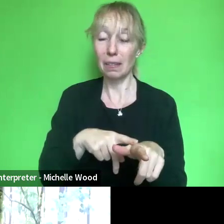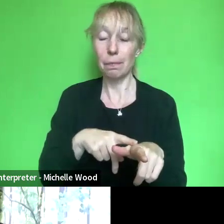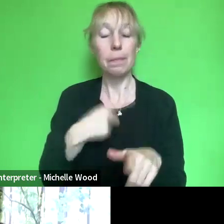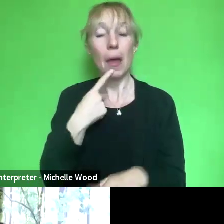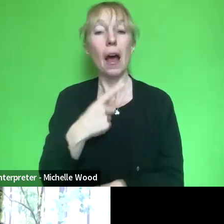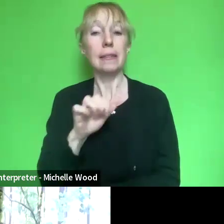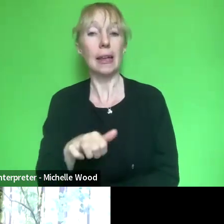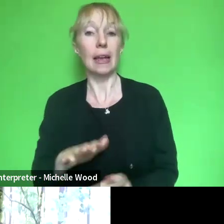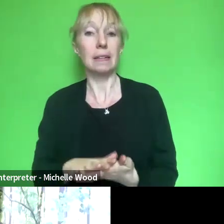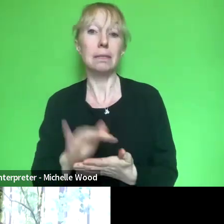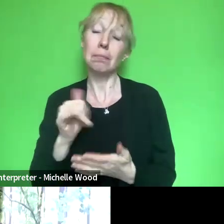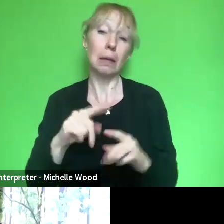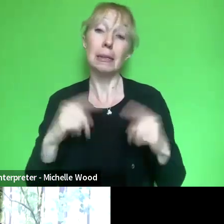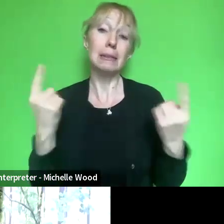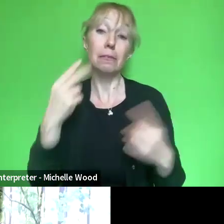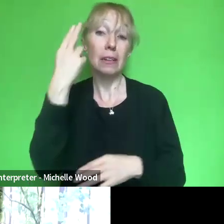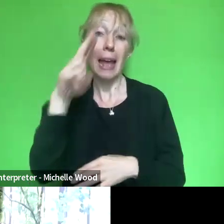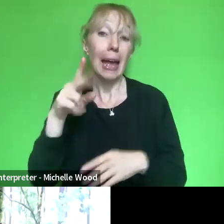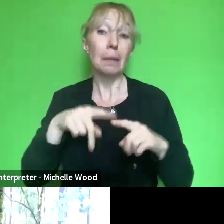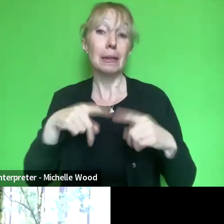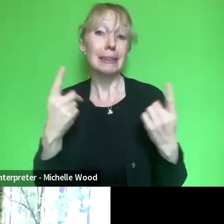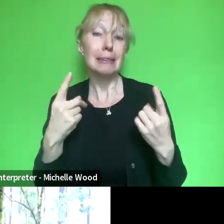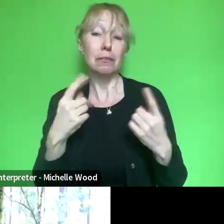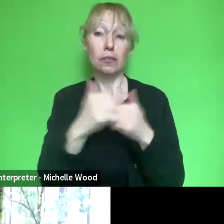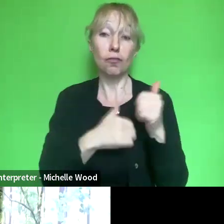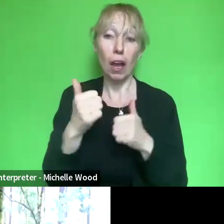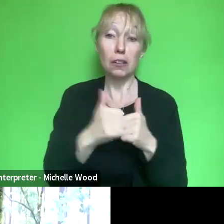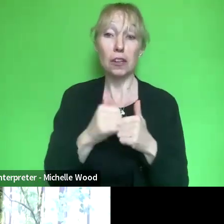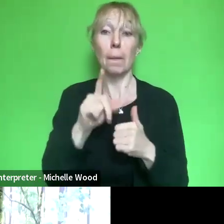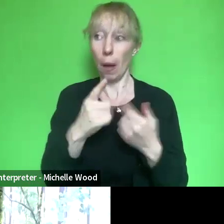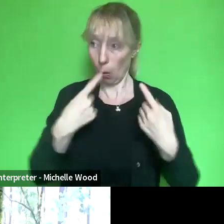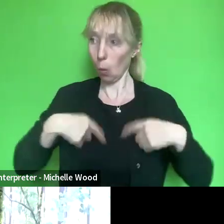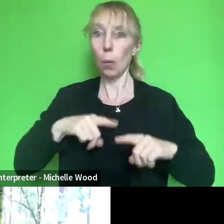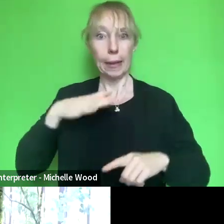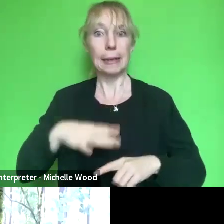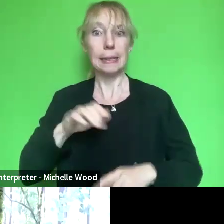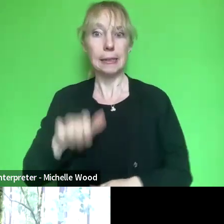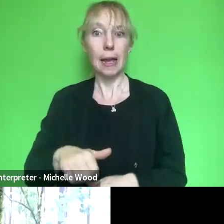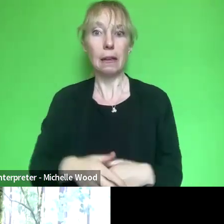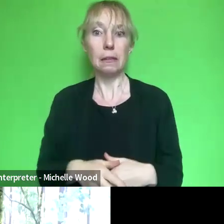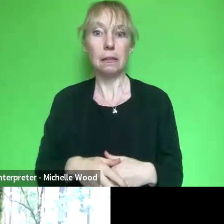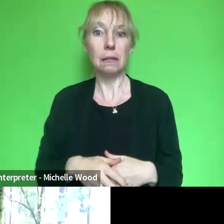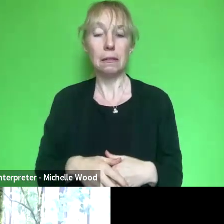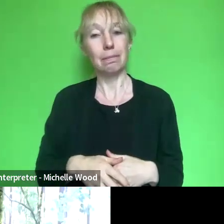It may have a different name and a different format, but we will still very much be needed. But yeah, it's it's,